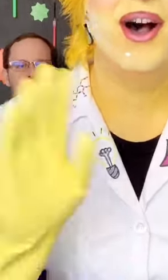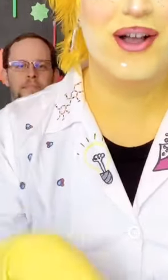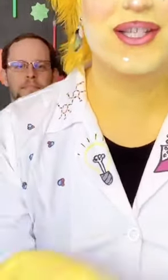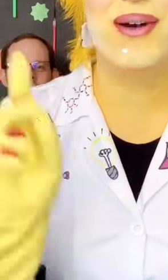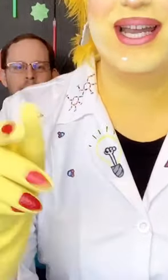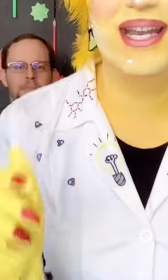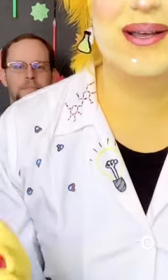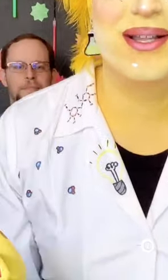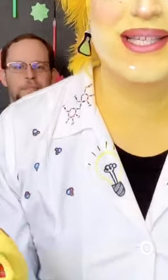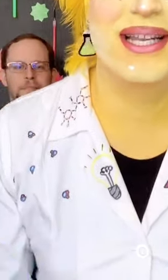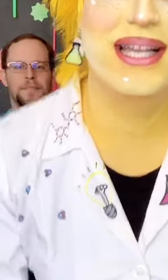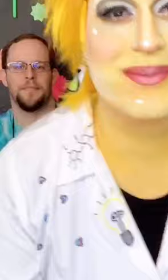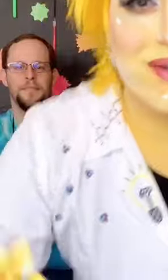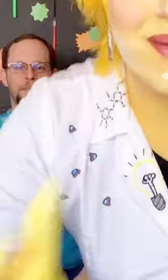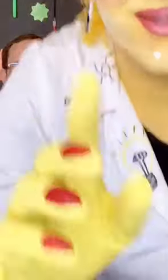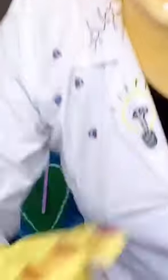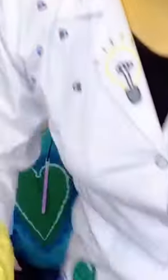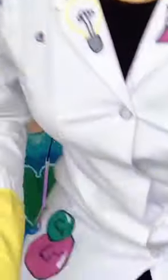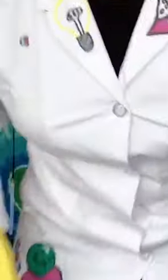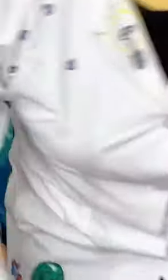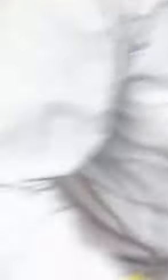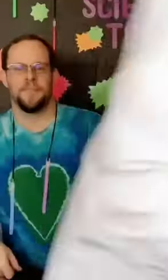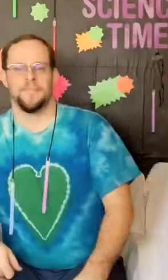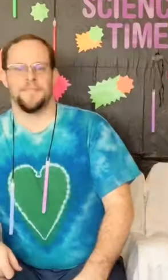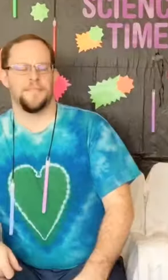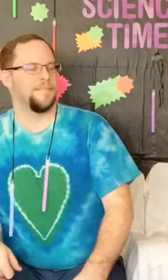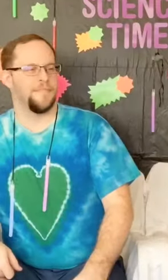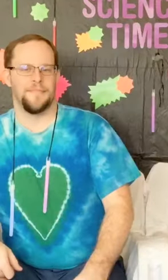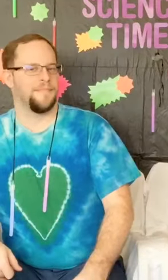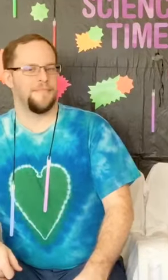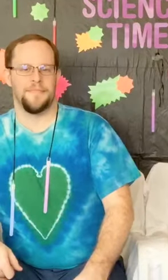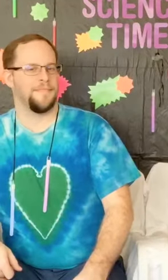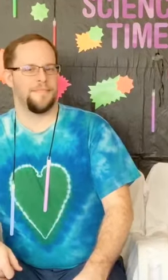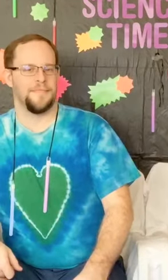Also, I need to send a link to my grandmother. So, hold on.